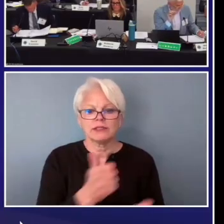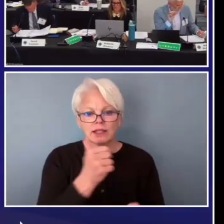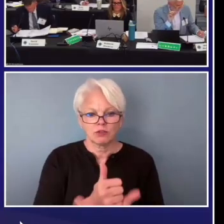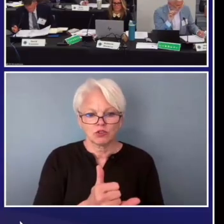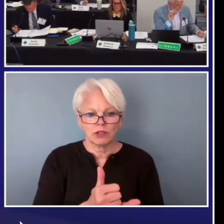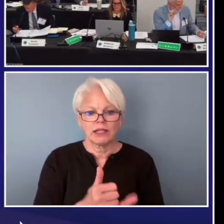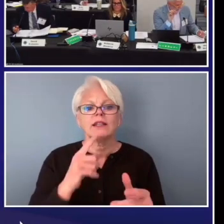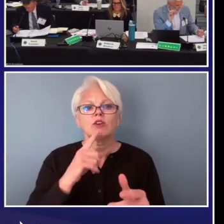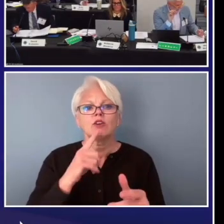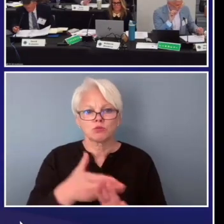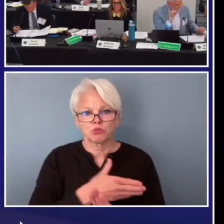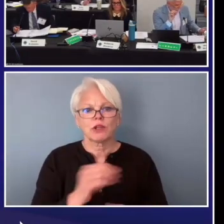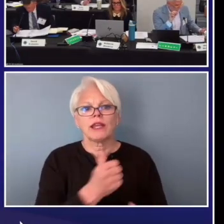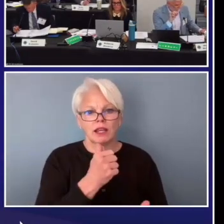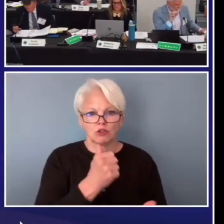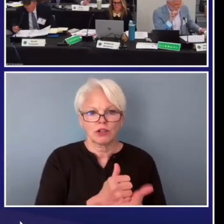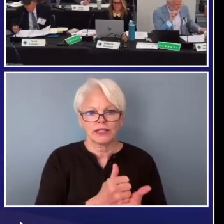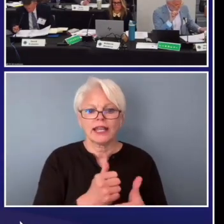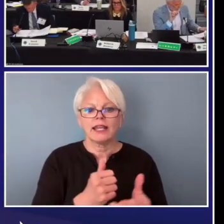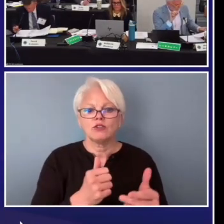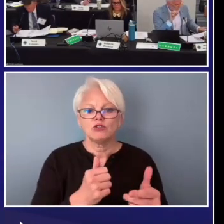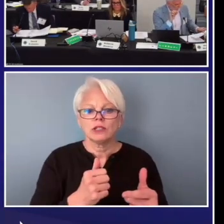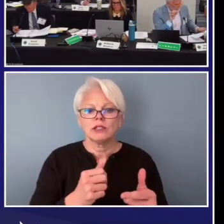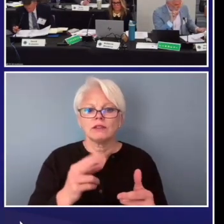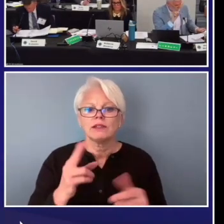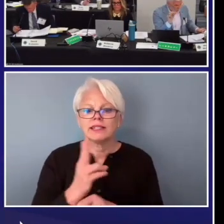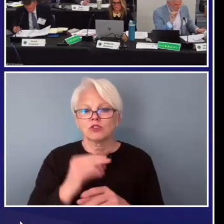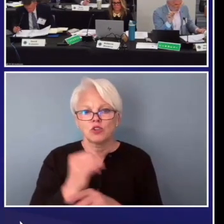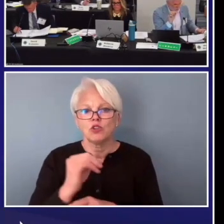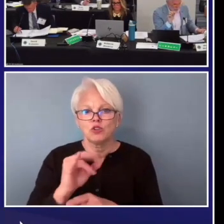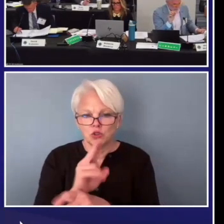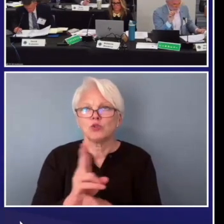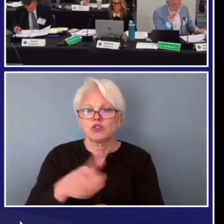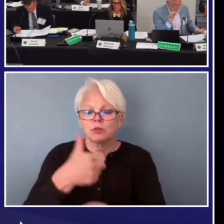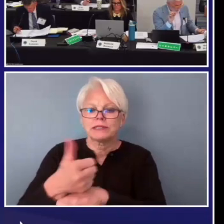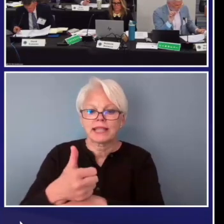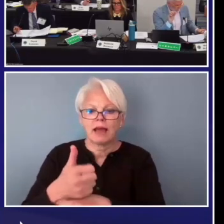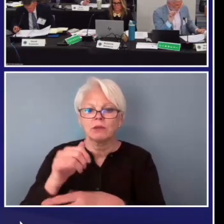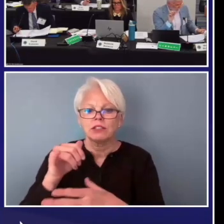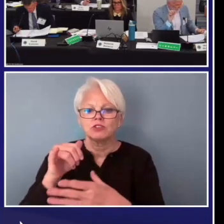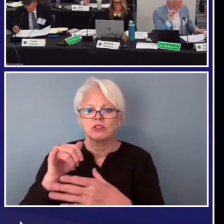And so I'm wondering, um, are you no longer going to require the institution